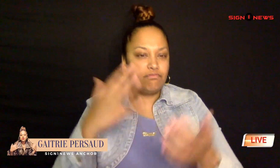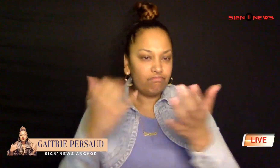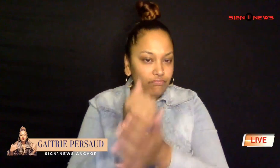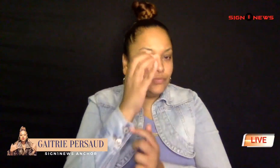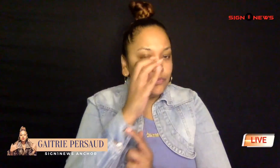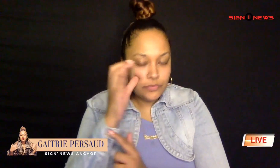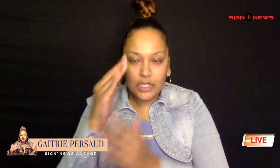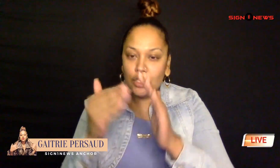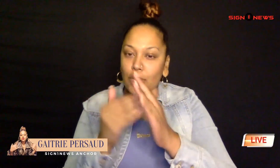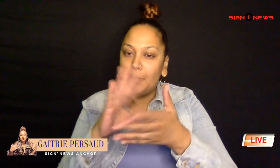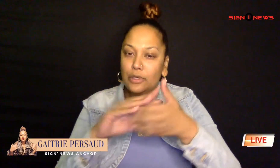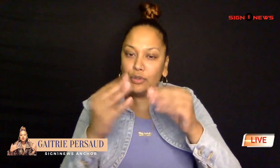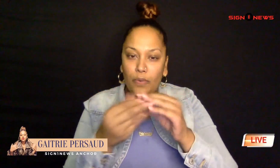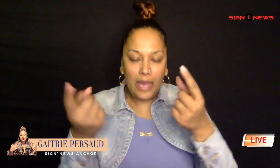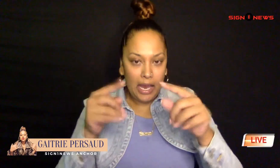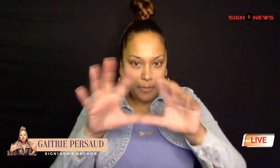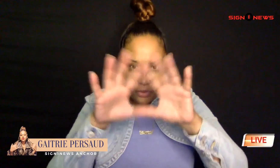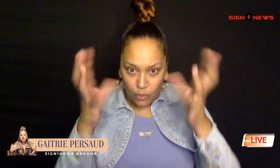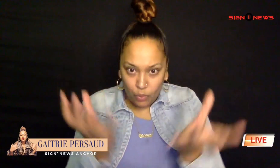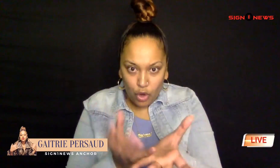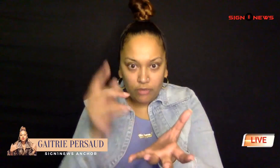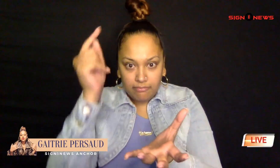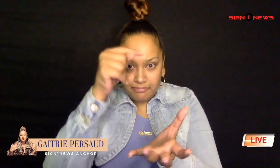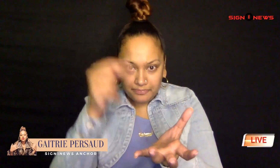here is a quick look at the top trending stories making headlines today